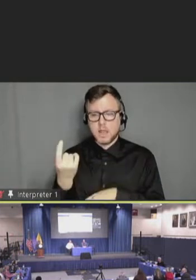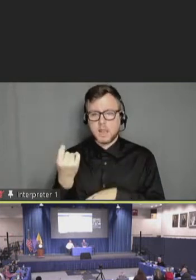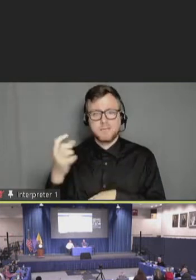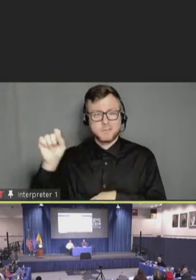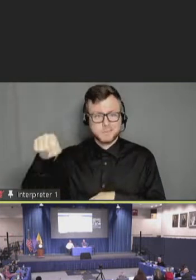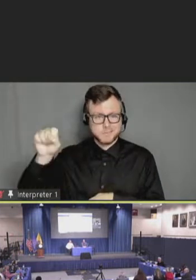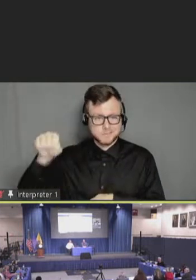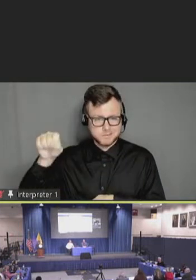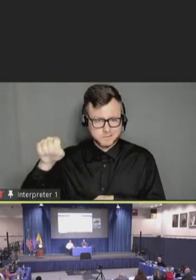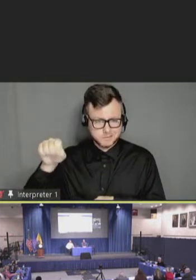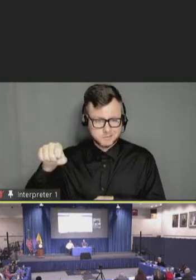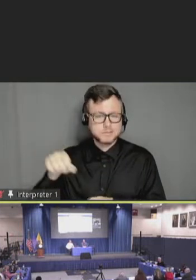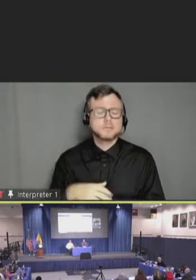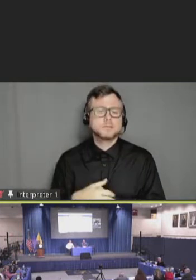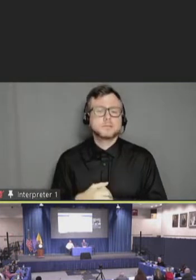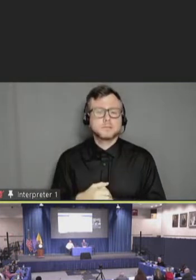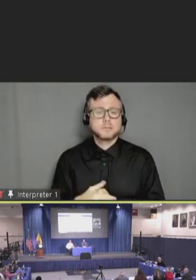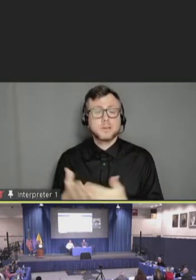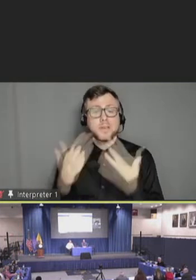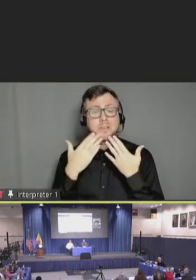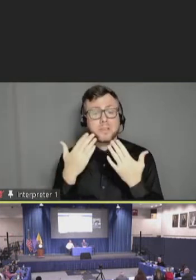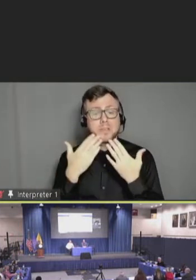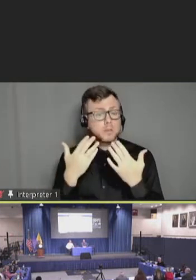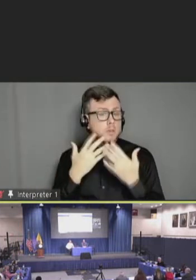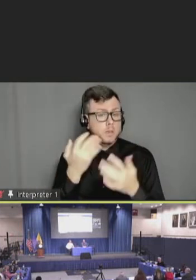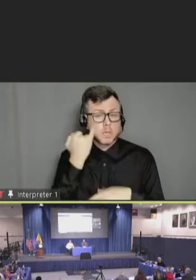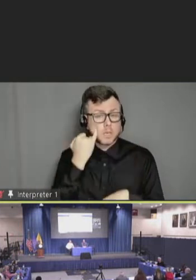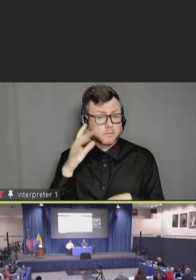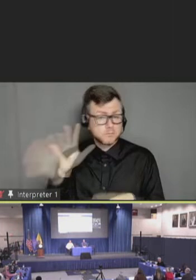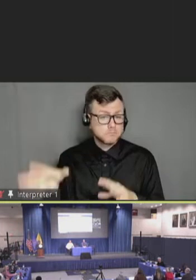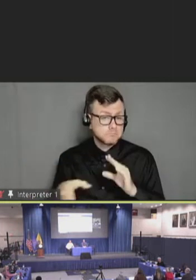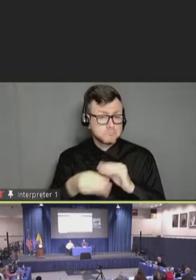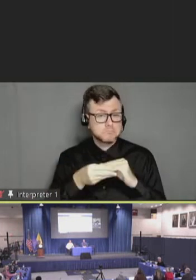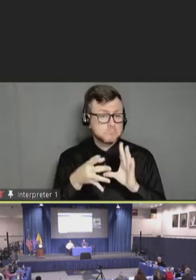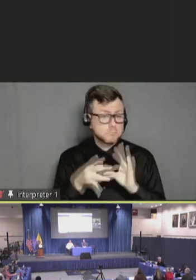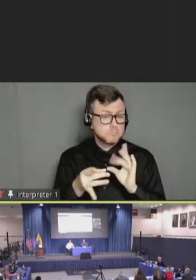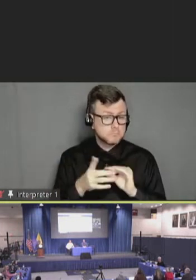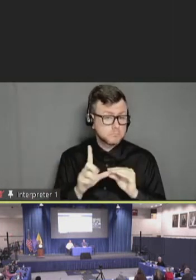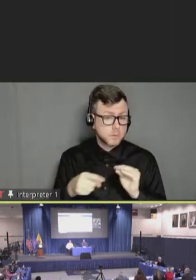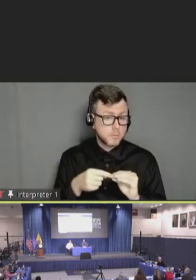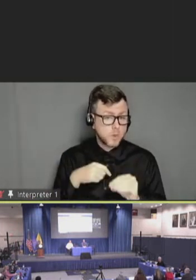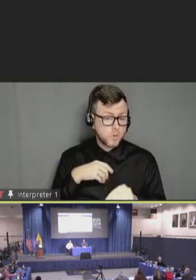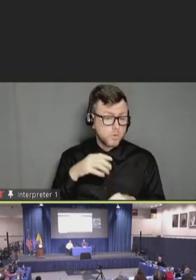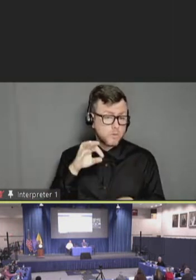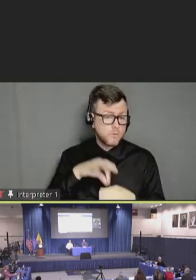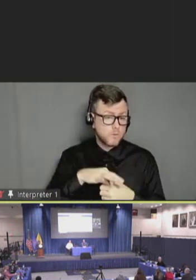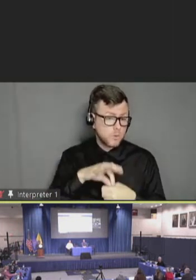So, thank you very much. If anyone wants to make another comment about their vote, please do so.